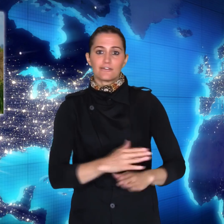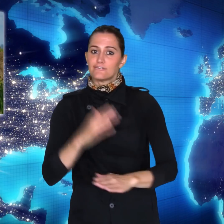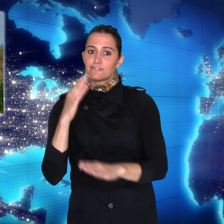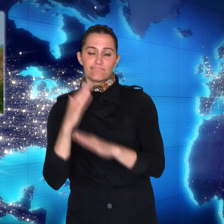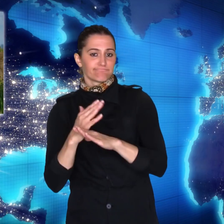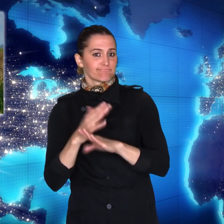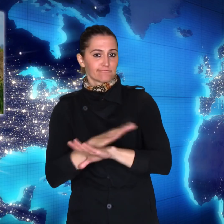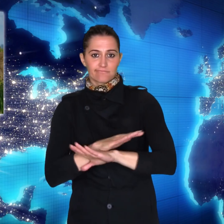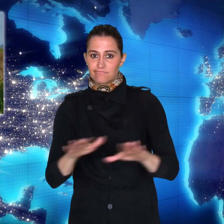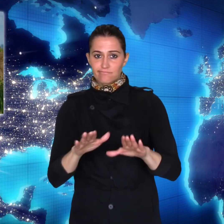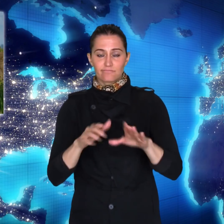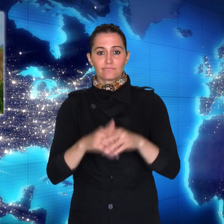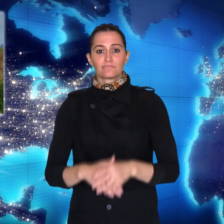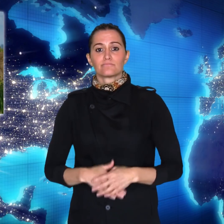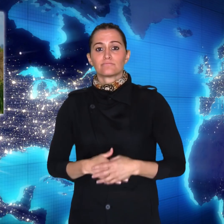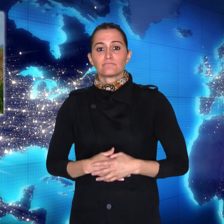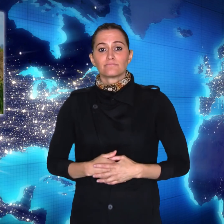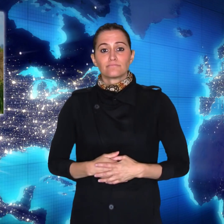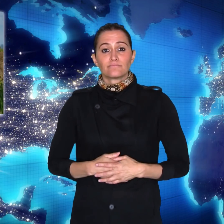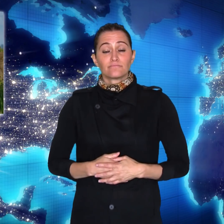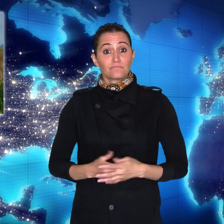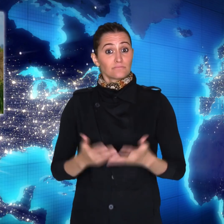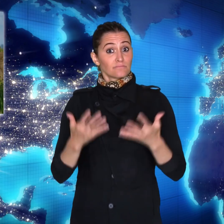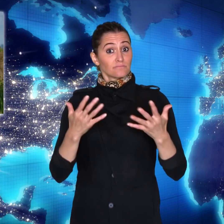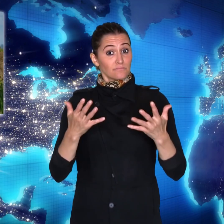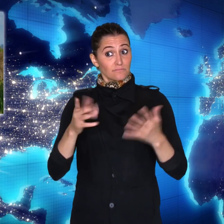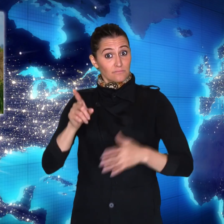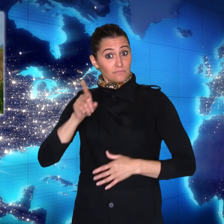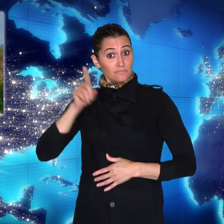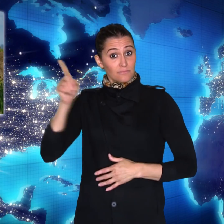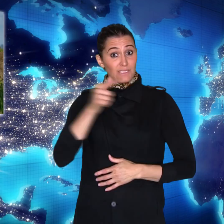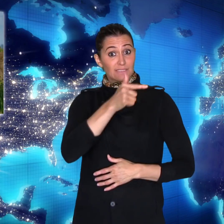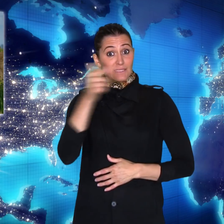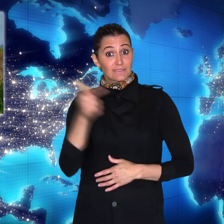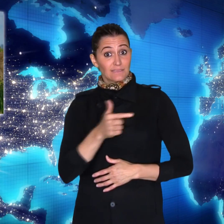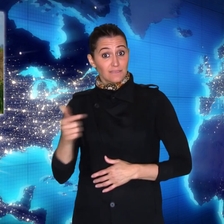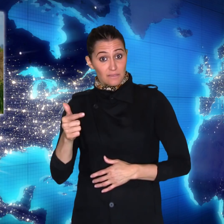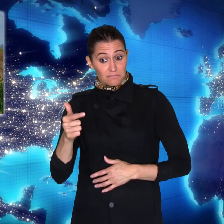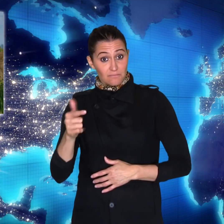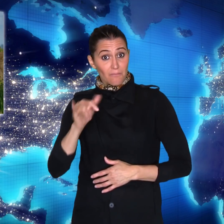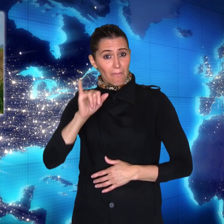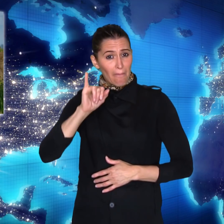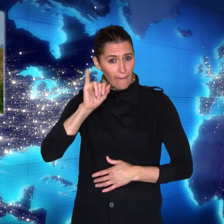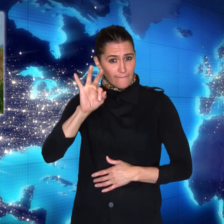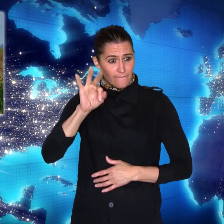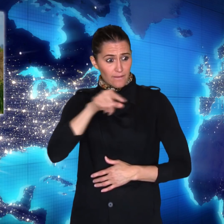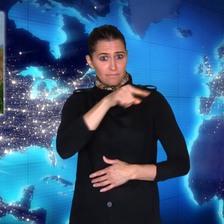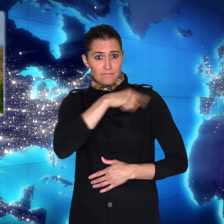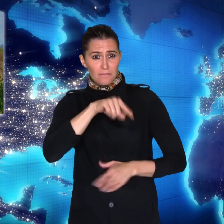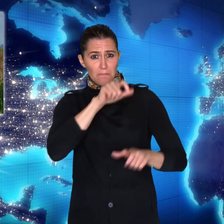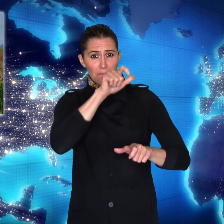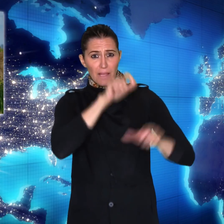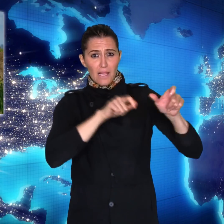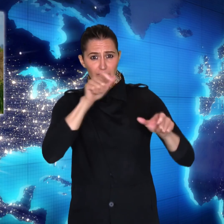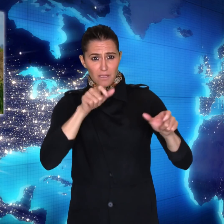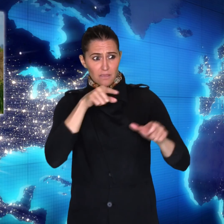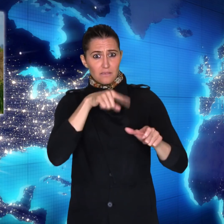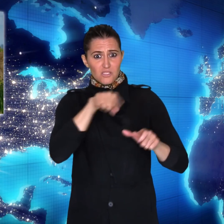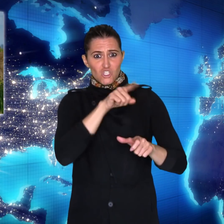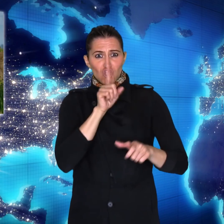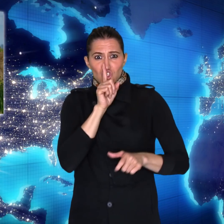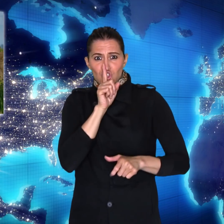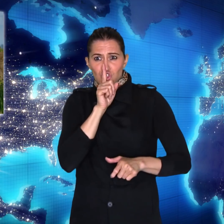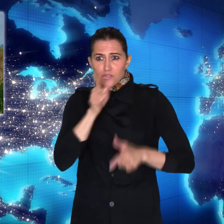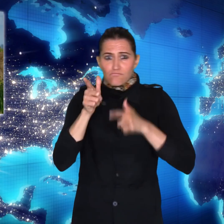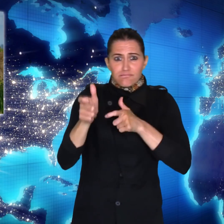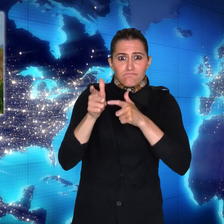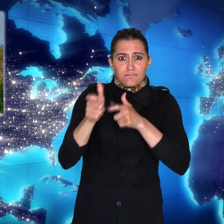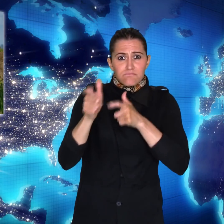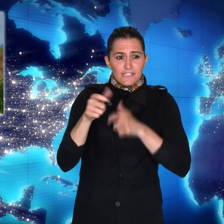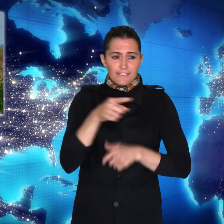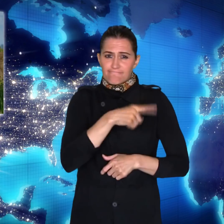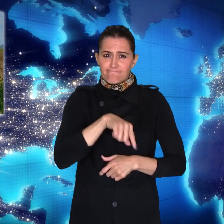If “poaching can be brought under